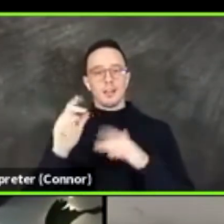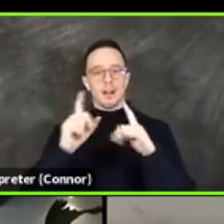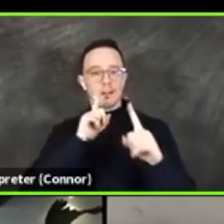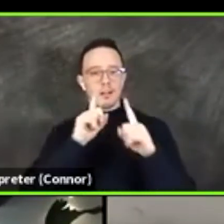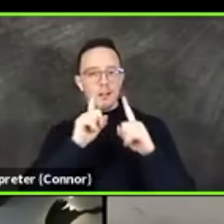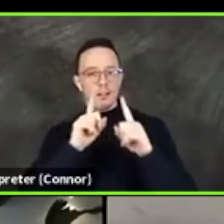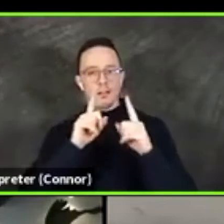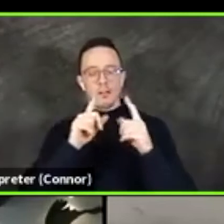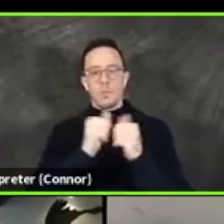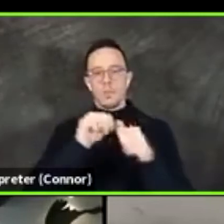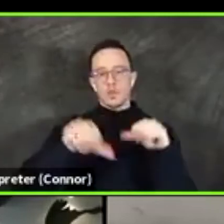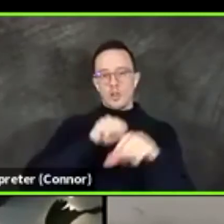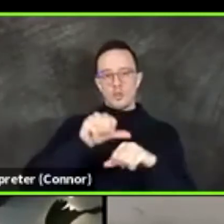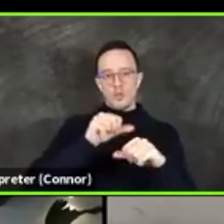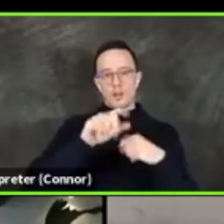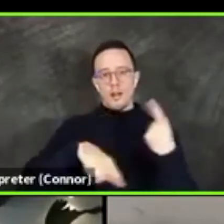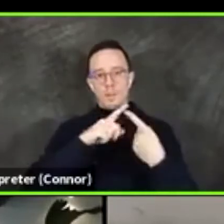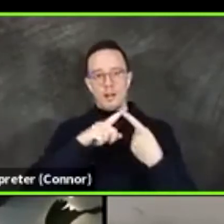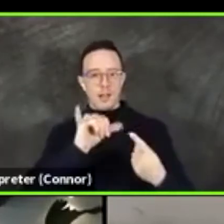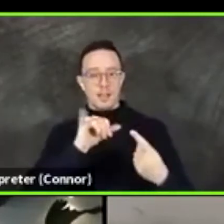ARE -- LIKE, THE RESISTANCE AND ACCEPTANCE